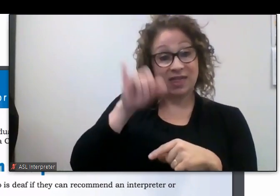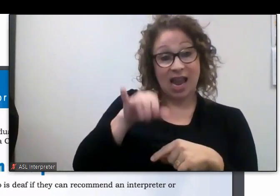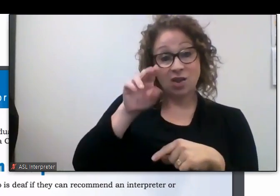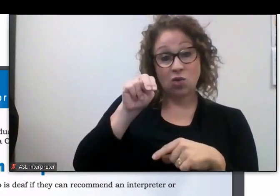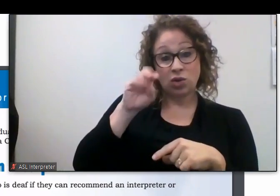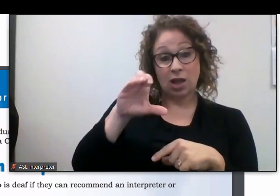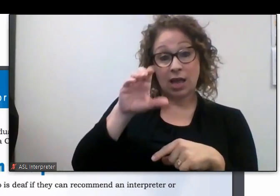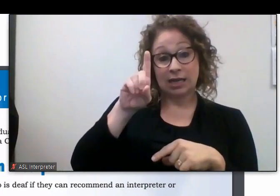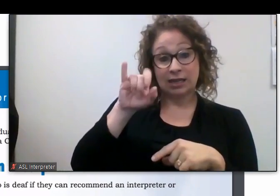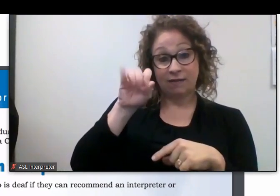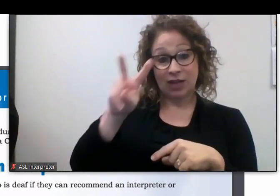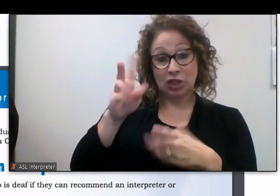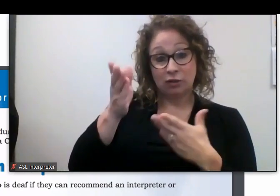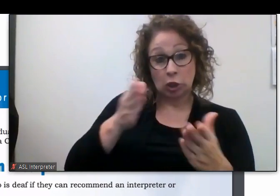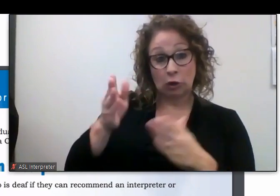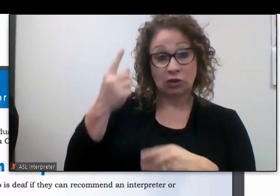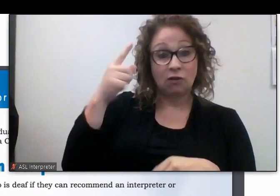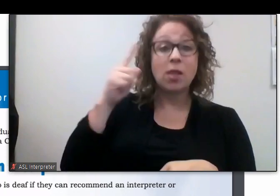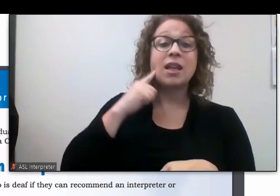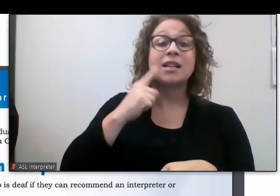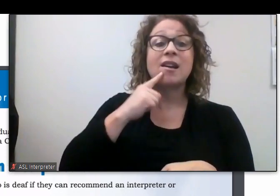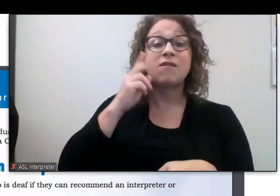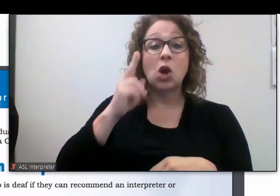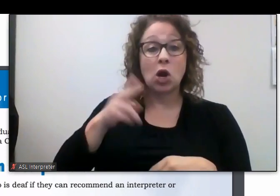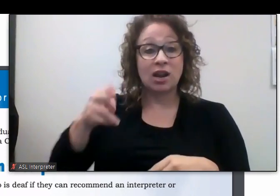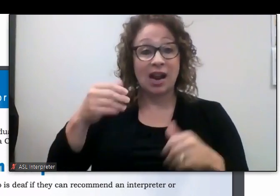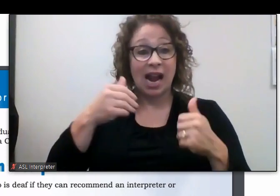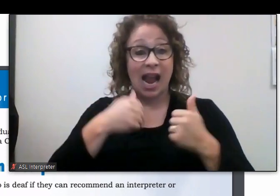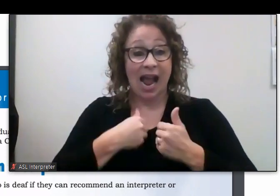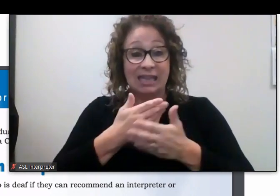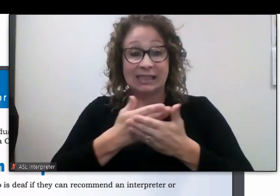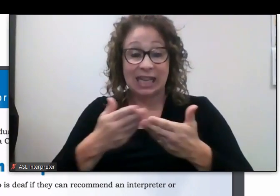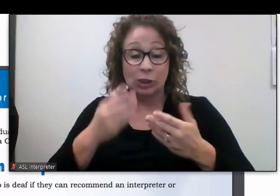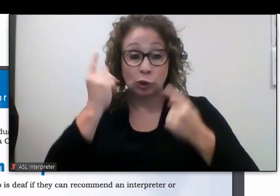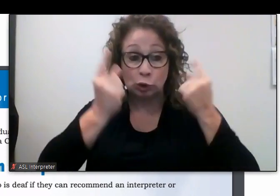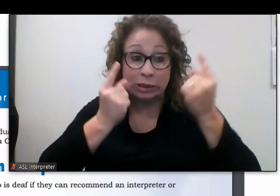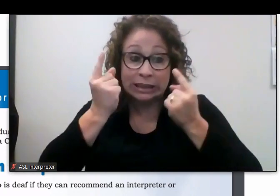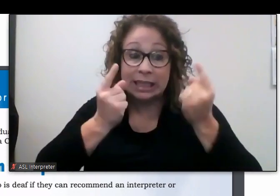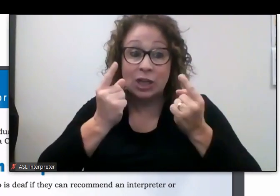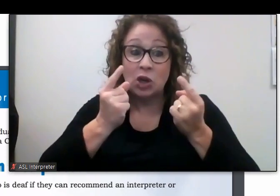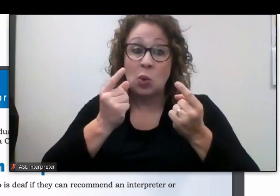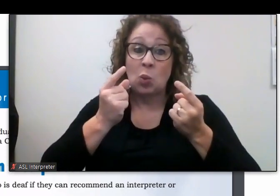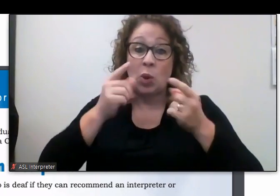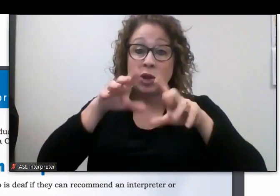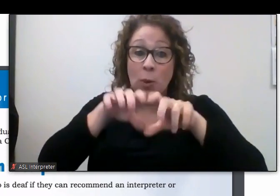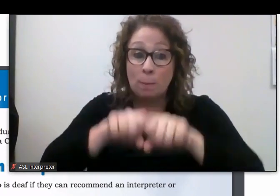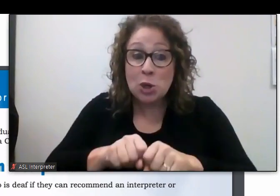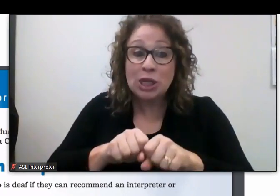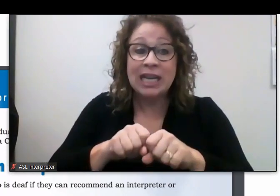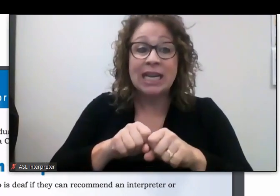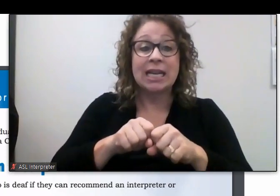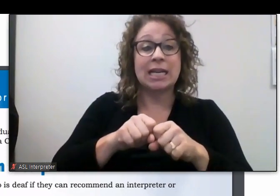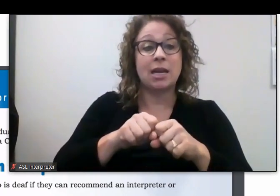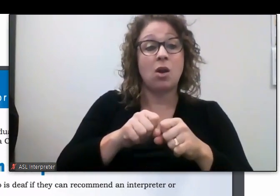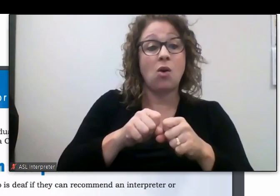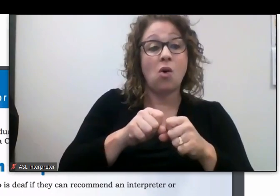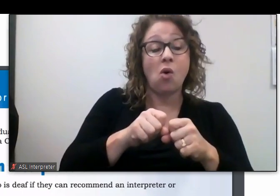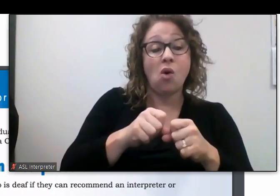has tips that you can consider when booking or reserving an American sign language interpreter